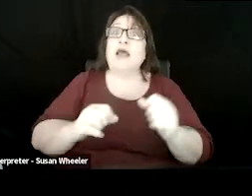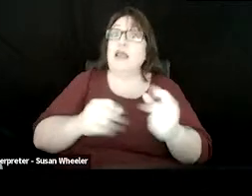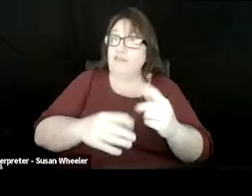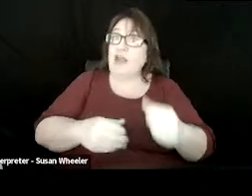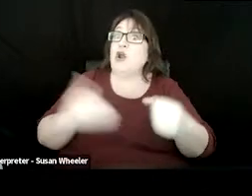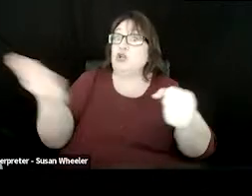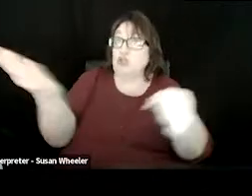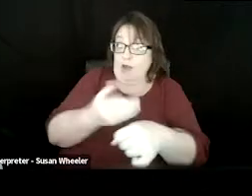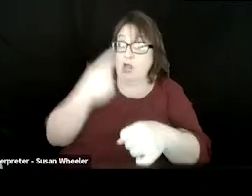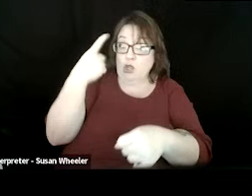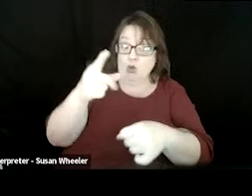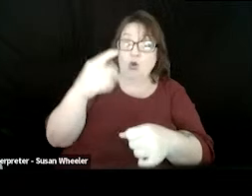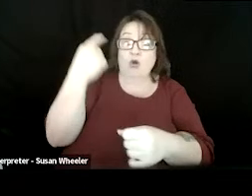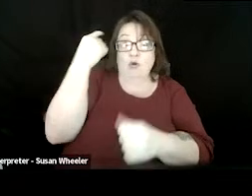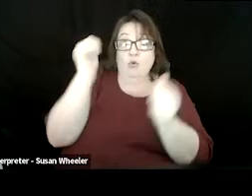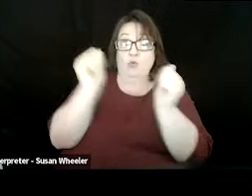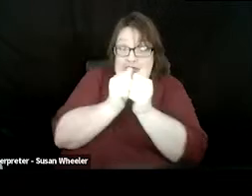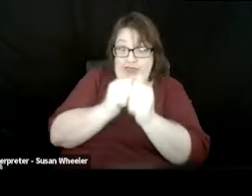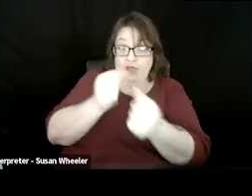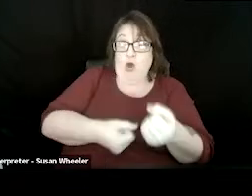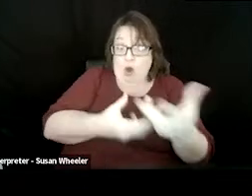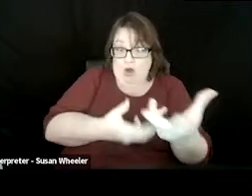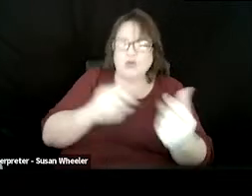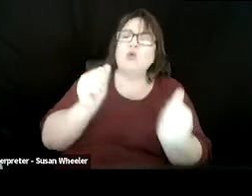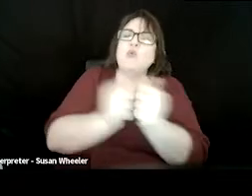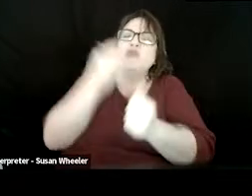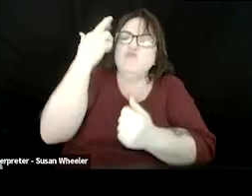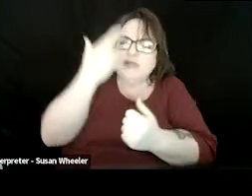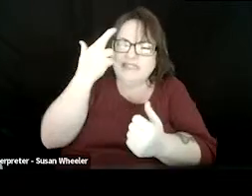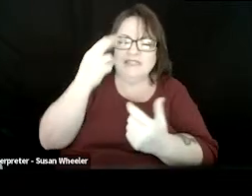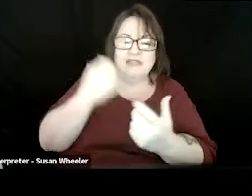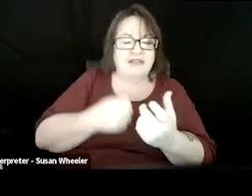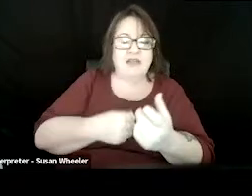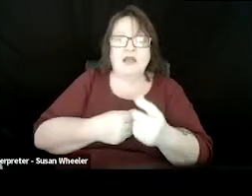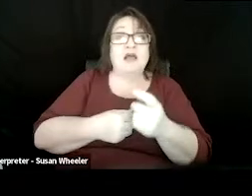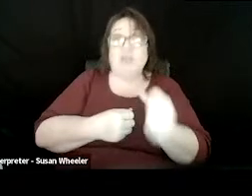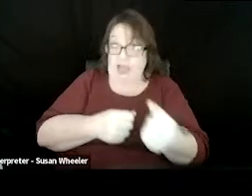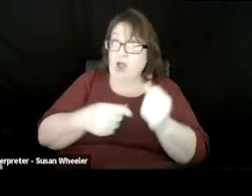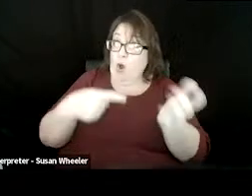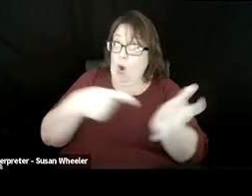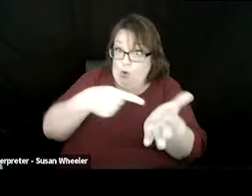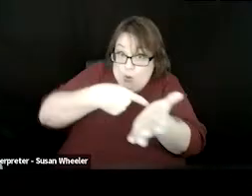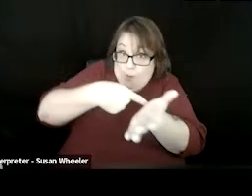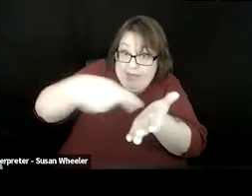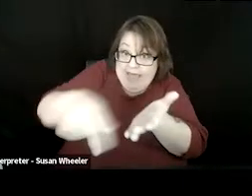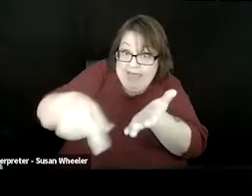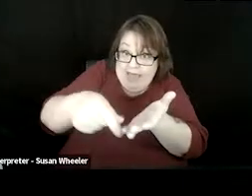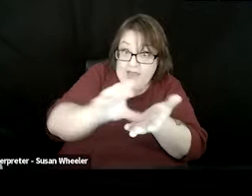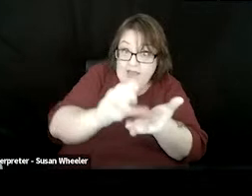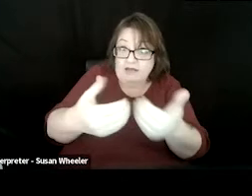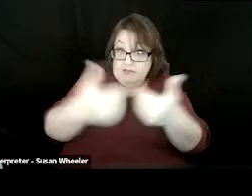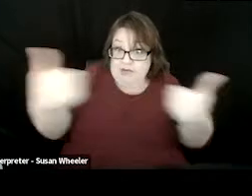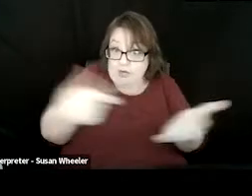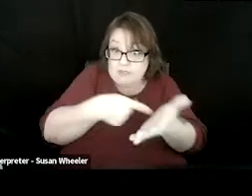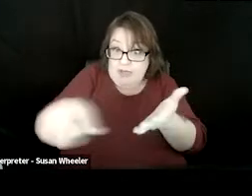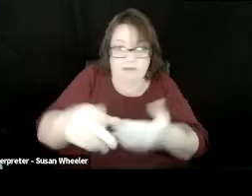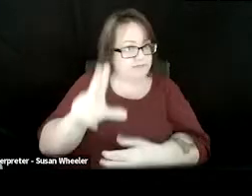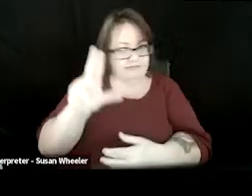you are most probably not entitled to severance pay and in some cases in when an employer terminates you